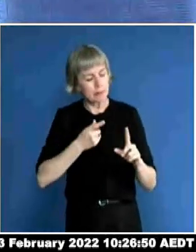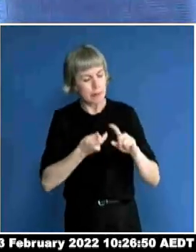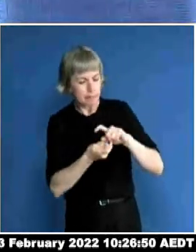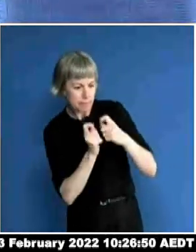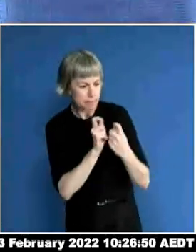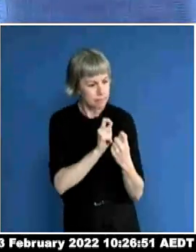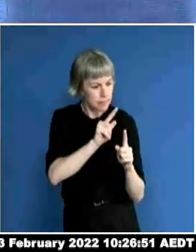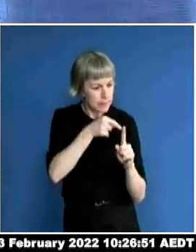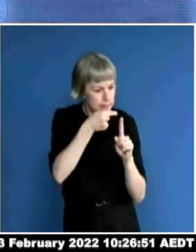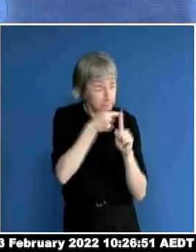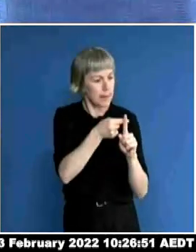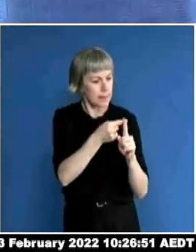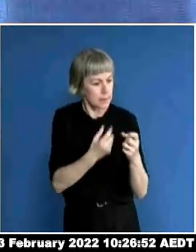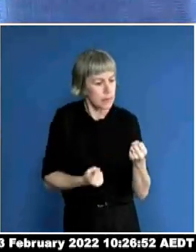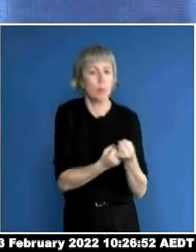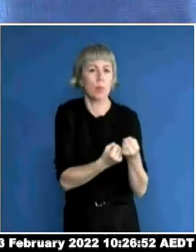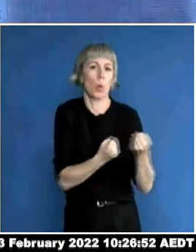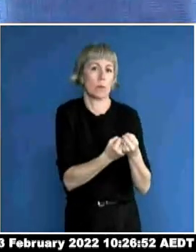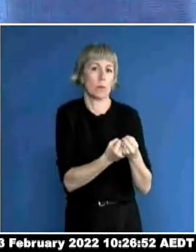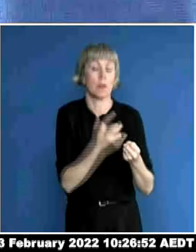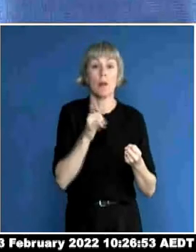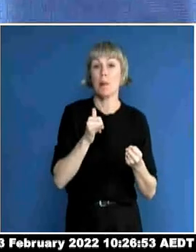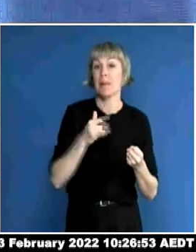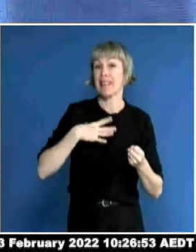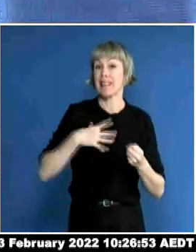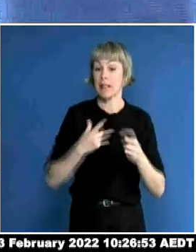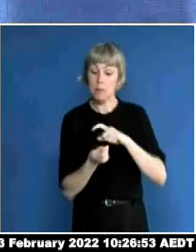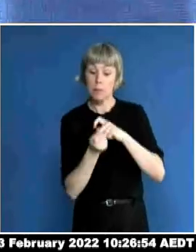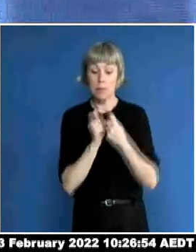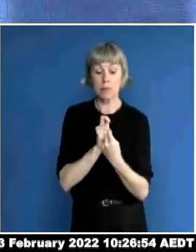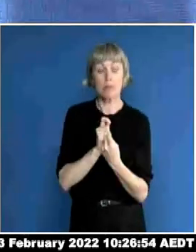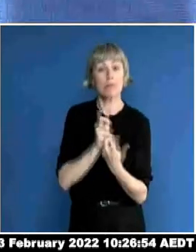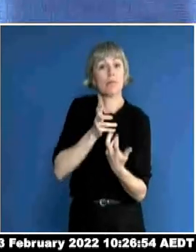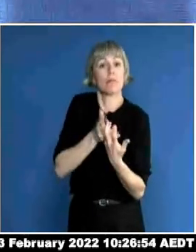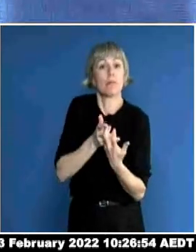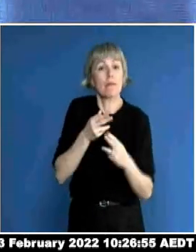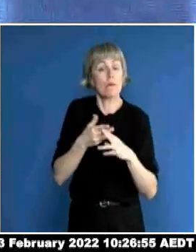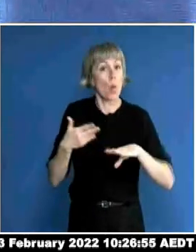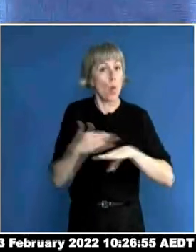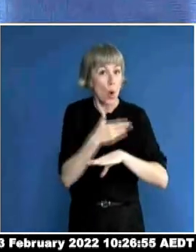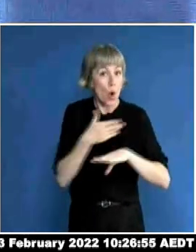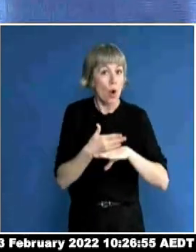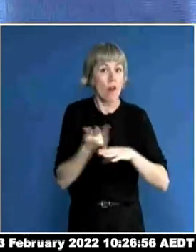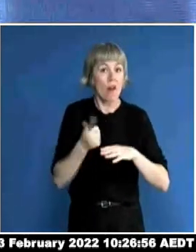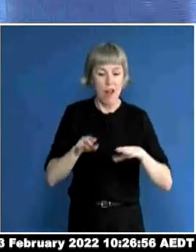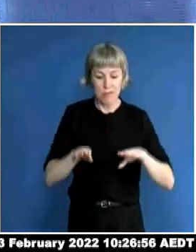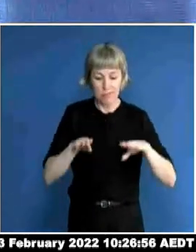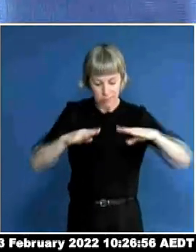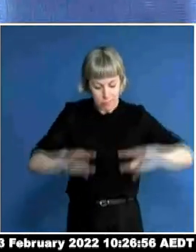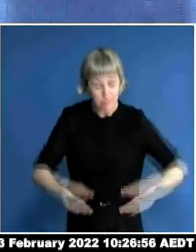technology." This is an important observation by the Australian Government and